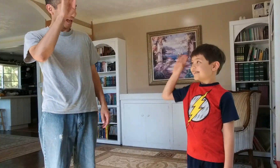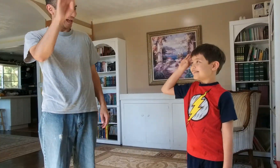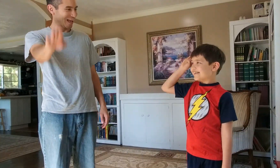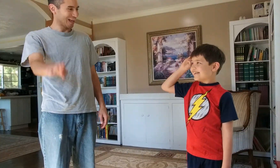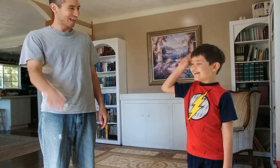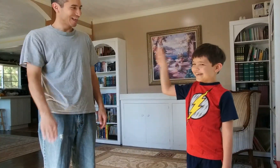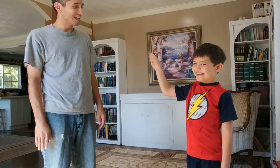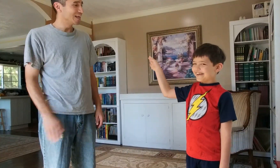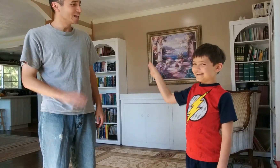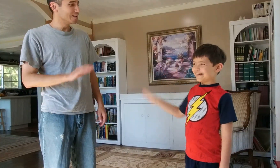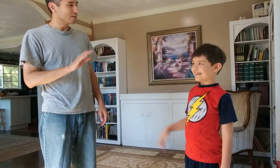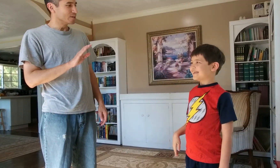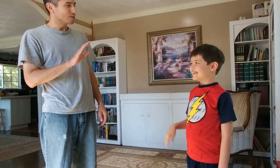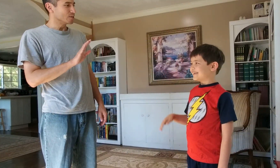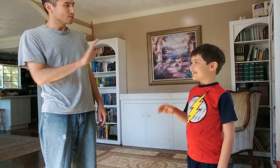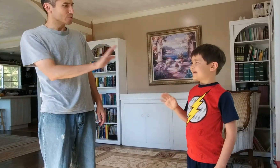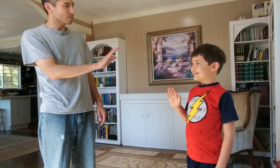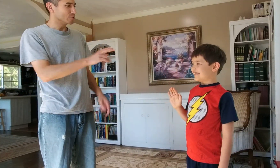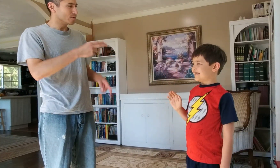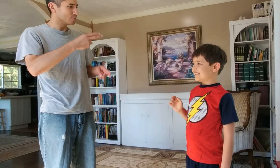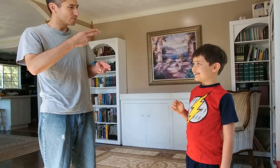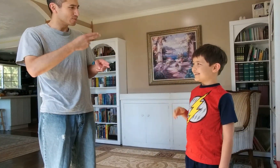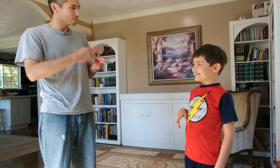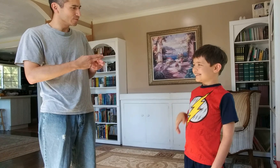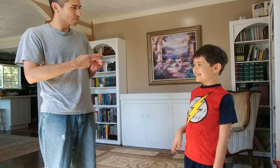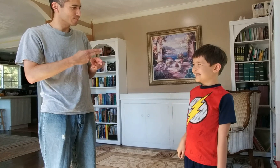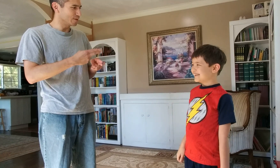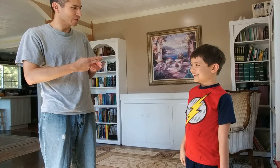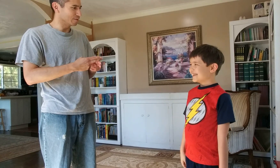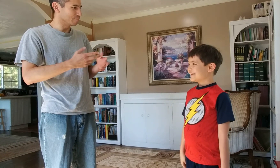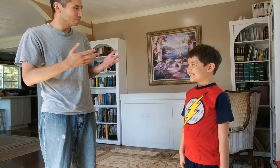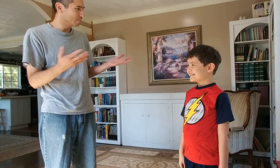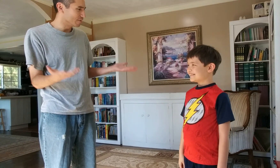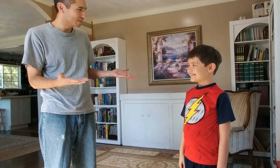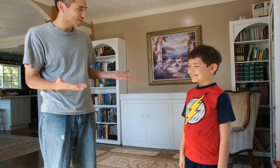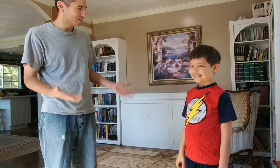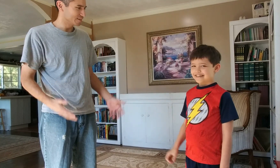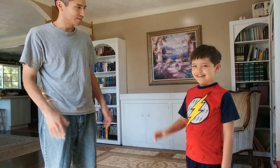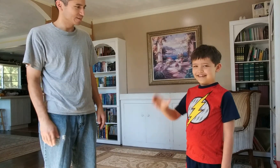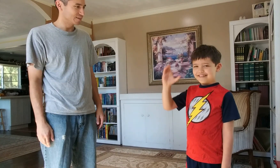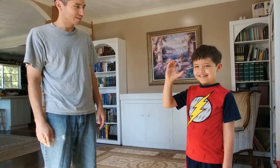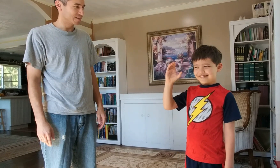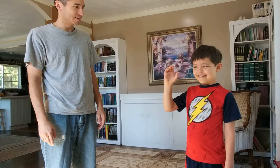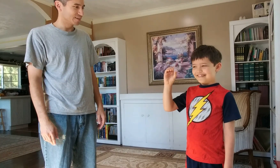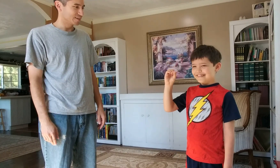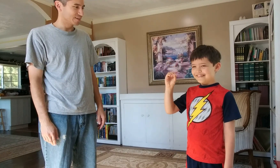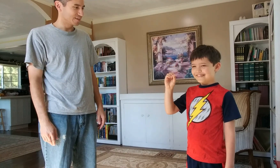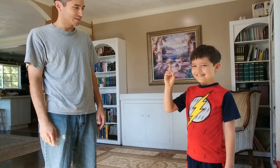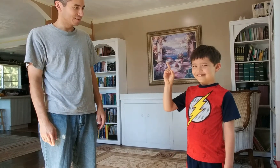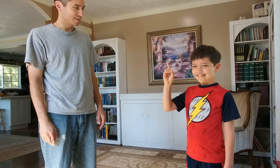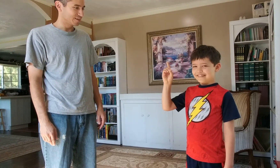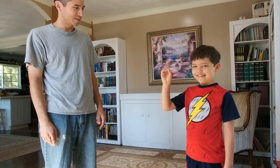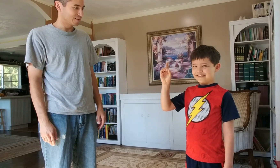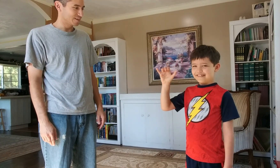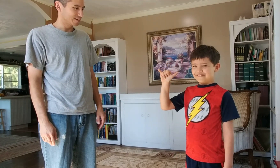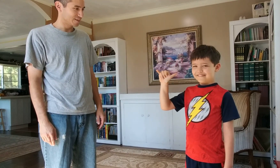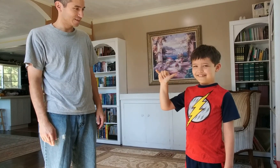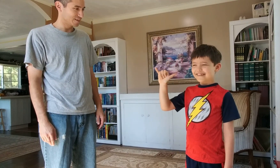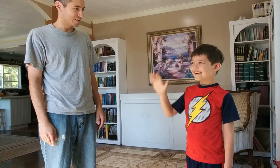HELLO YOUR NAME, WHAT? C-O-D-Y